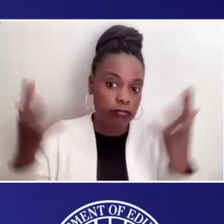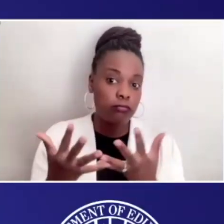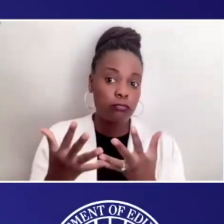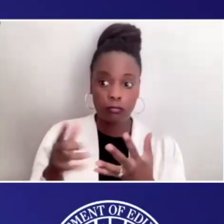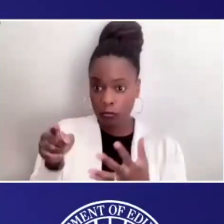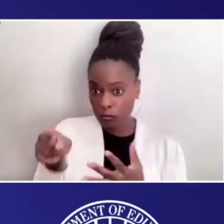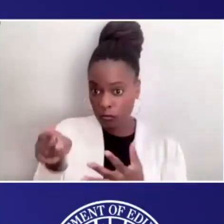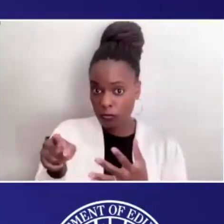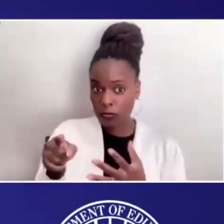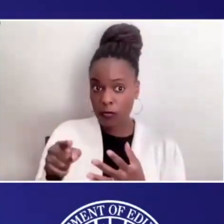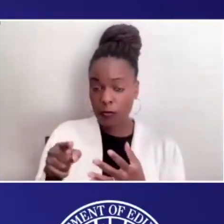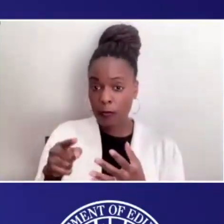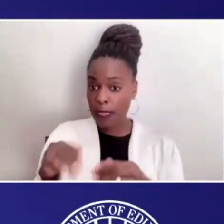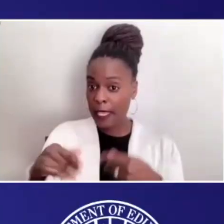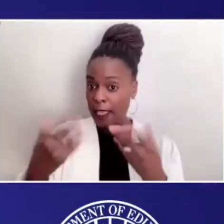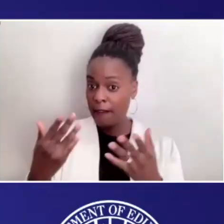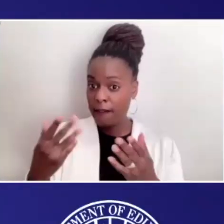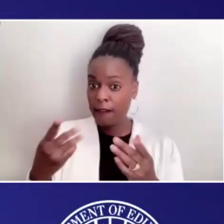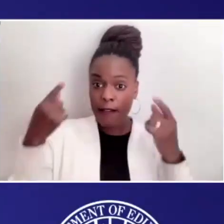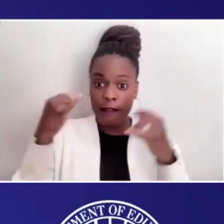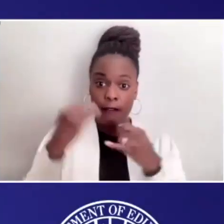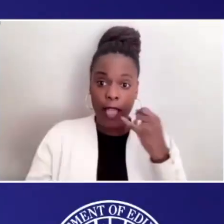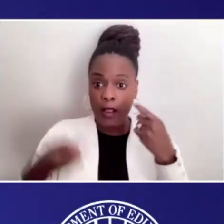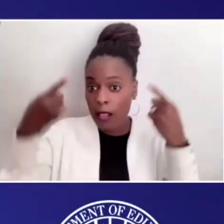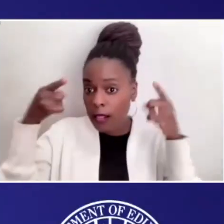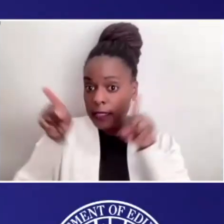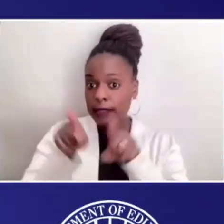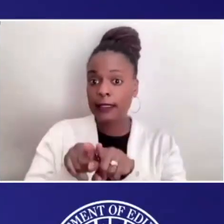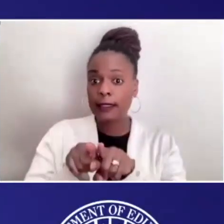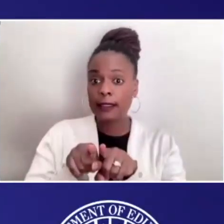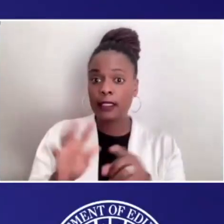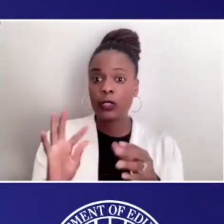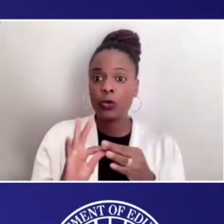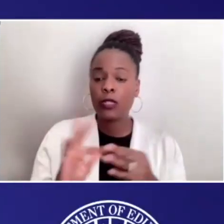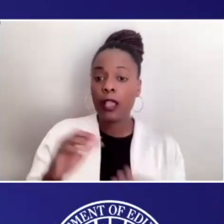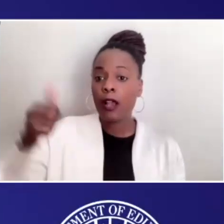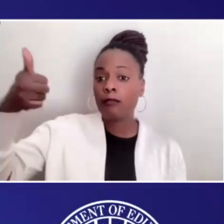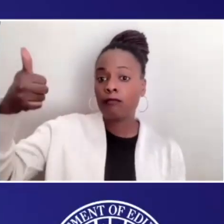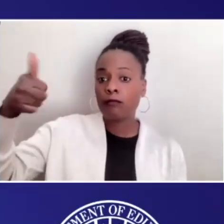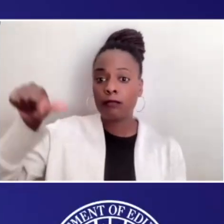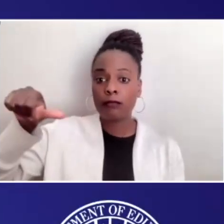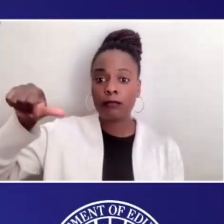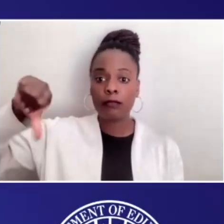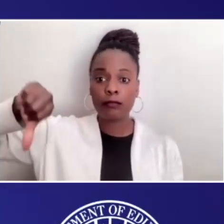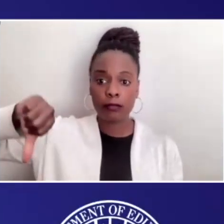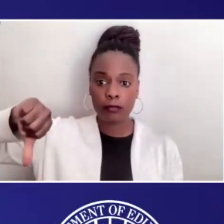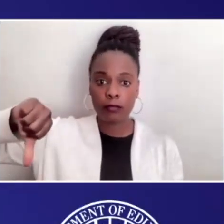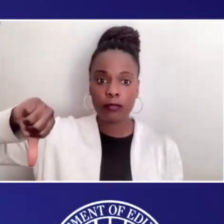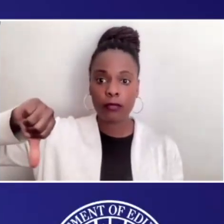when we say give a final consensus and you say, up, side, or down, that's on the whole package.